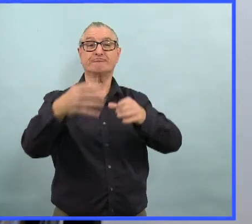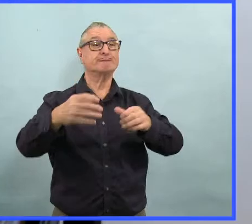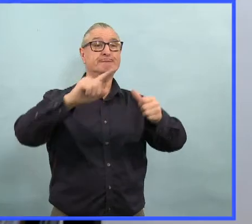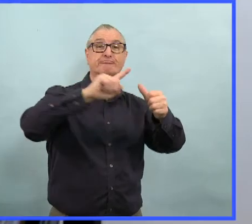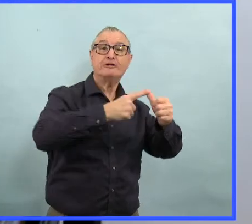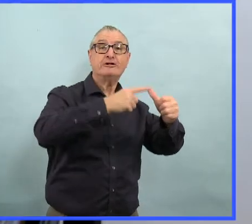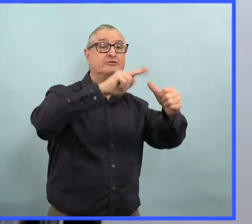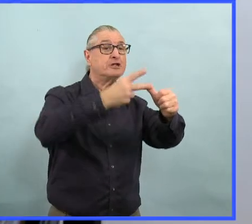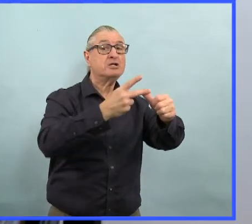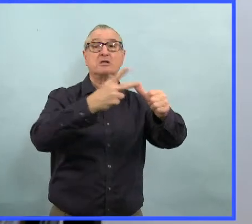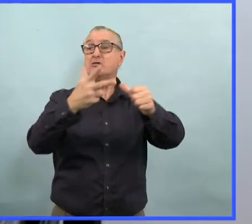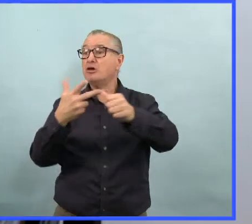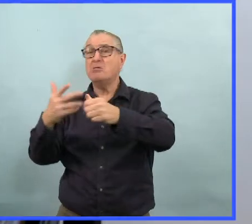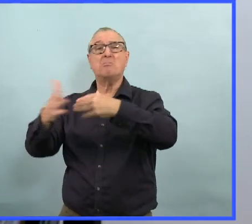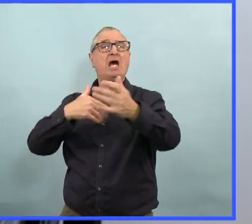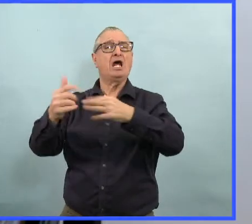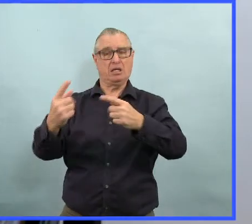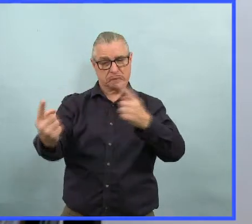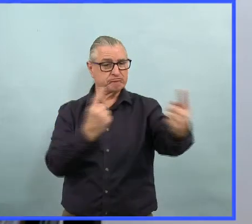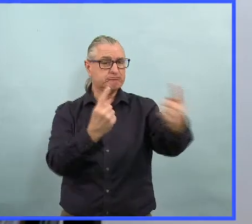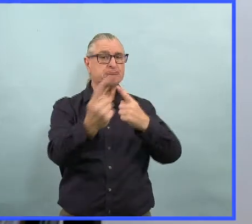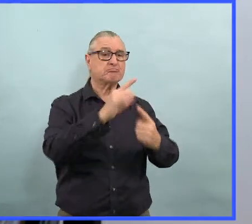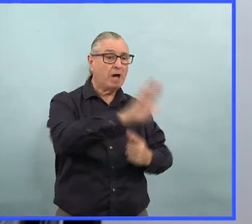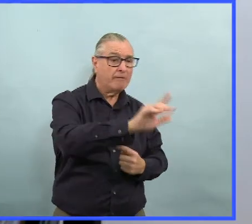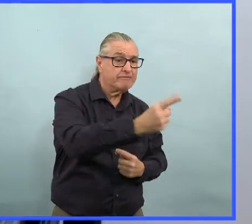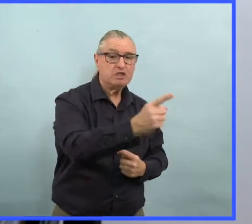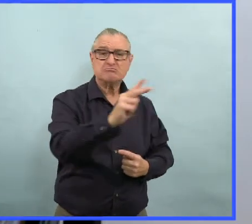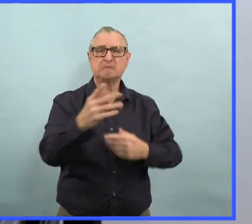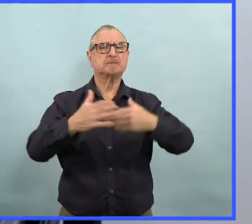and just please make sure that you bring your manitoba health card when you do go